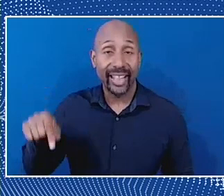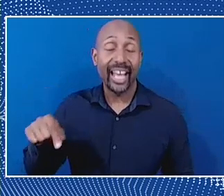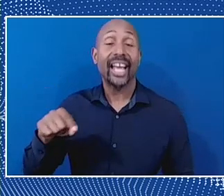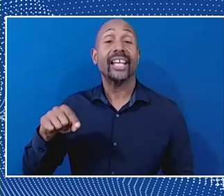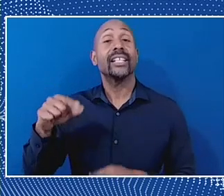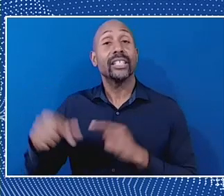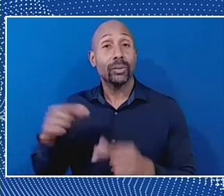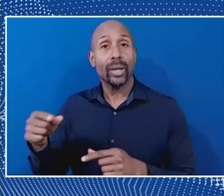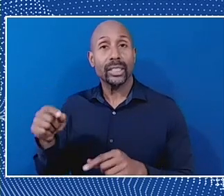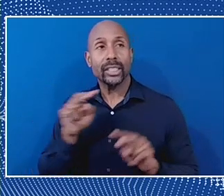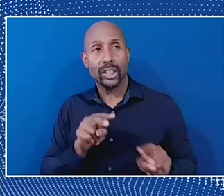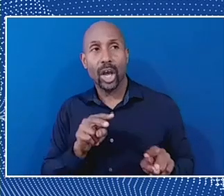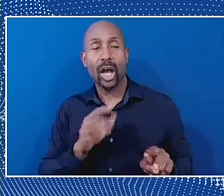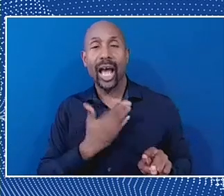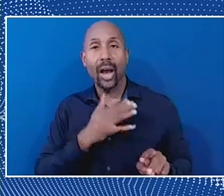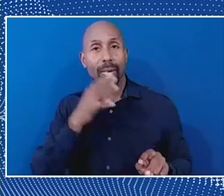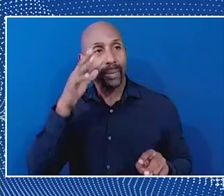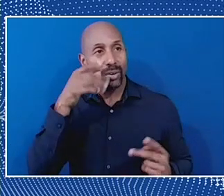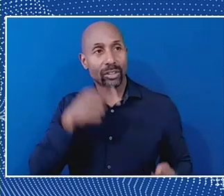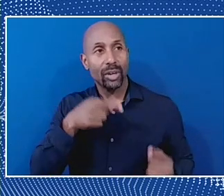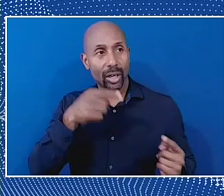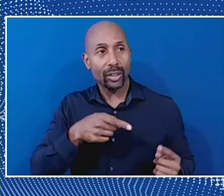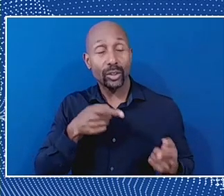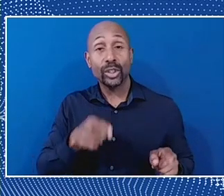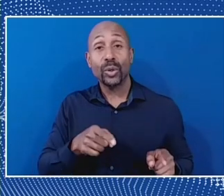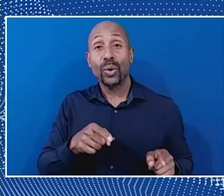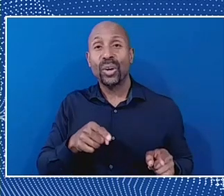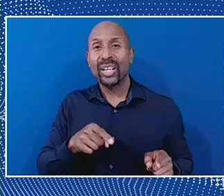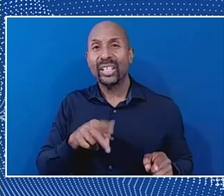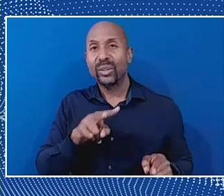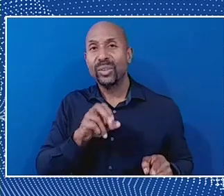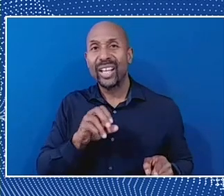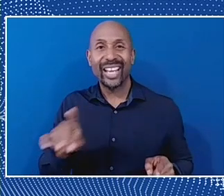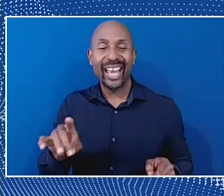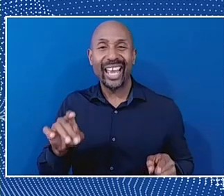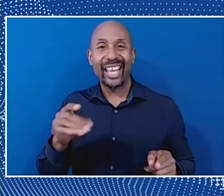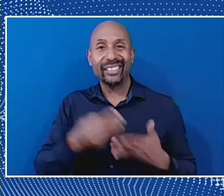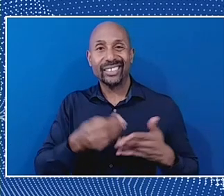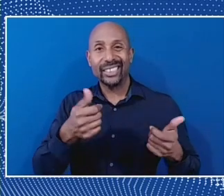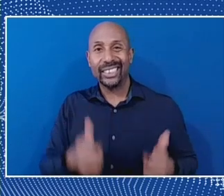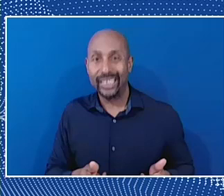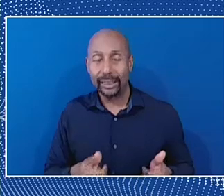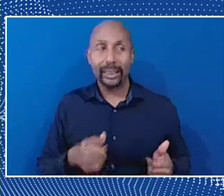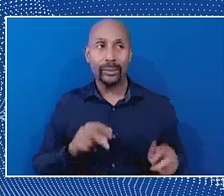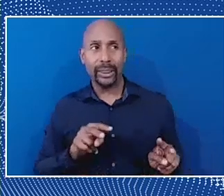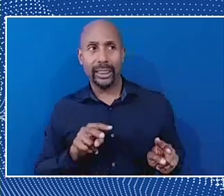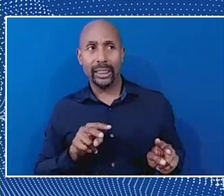struggle during the recession of the late 2000 and on the verge of adulthood, were set back with similar effects during the